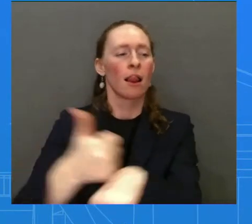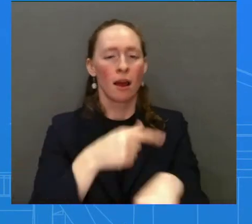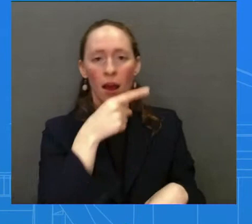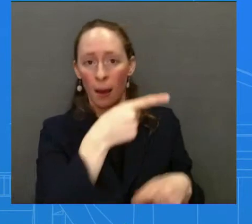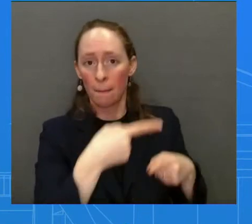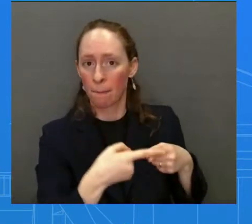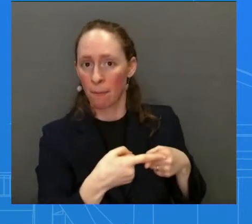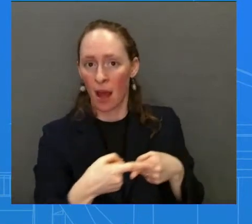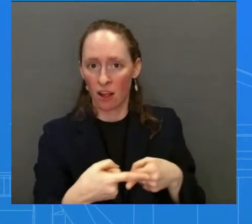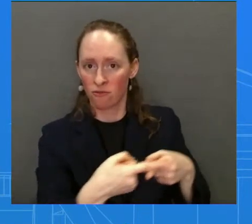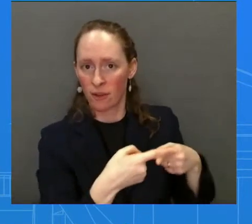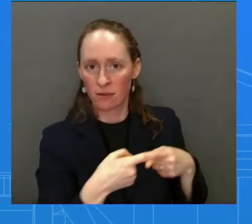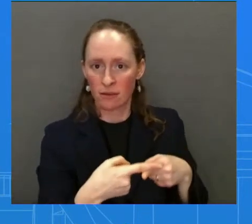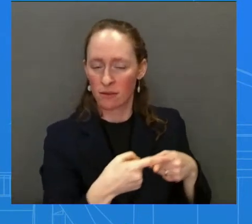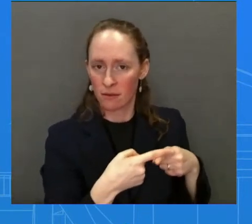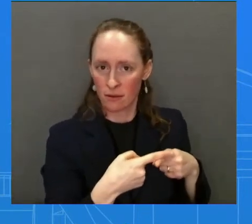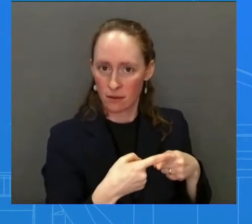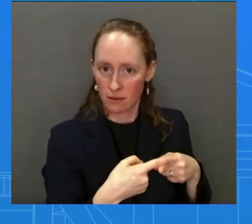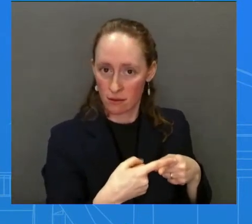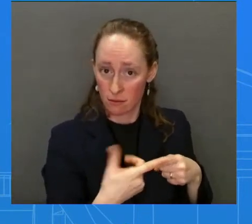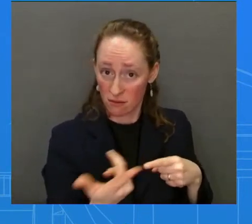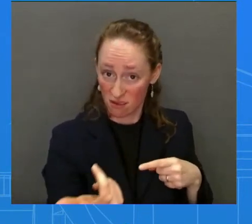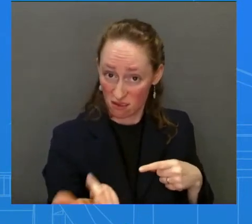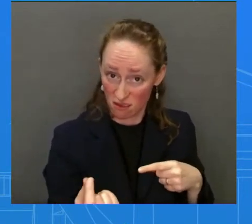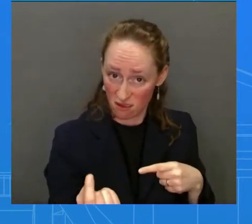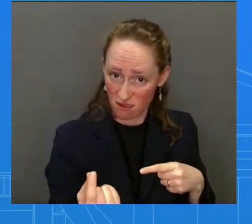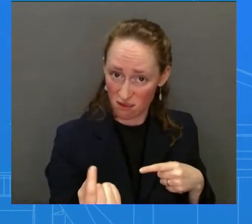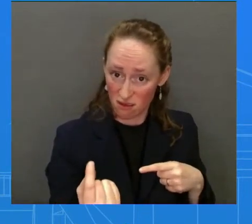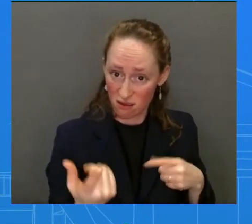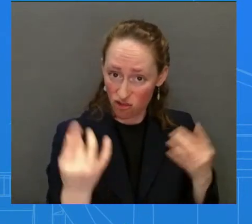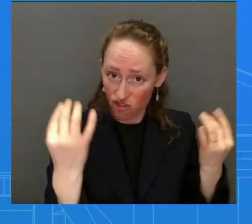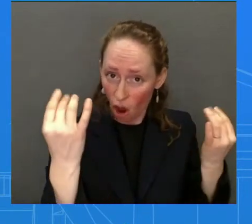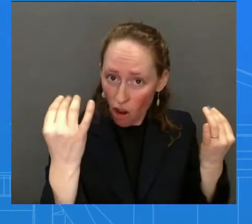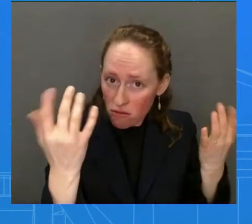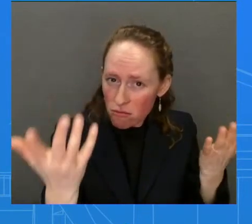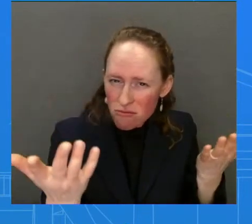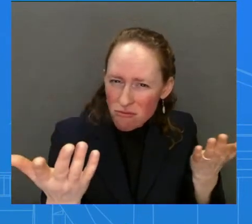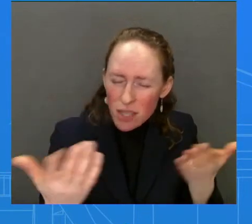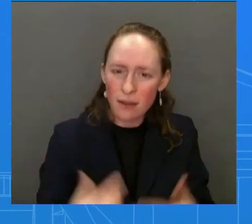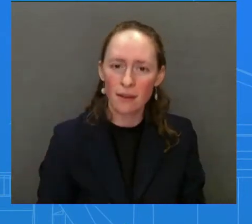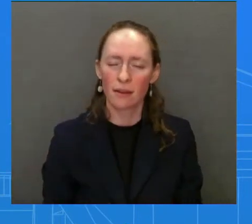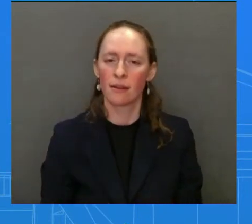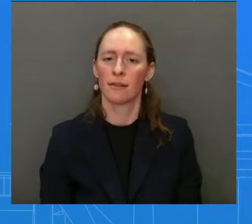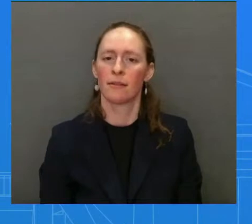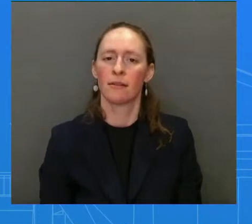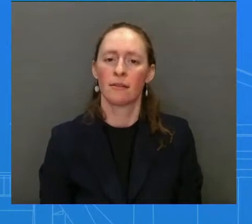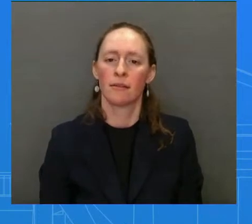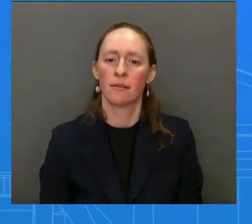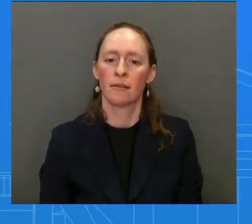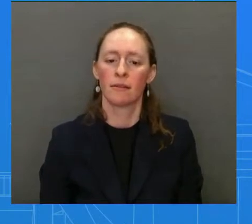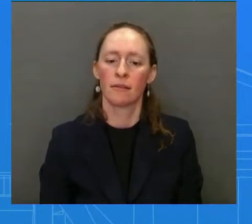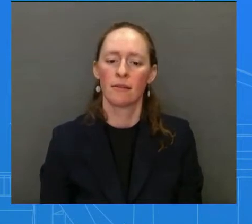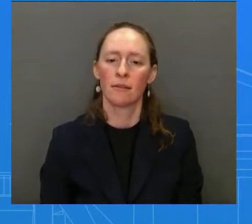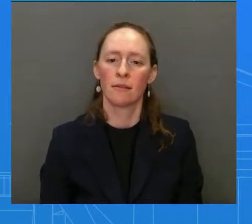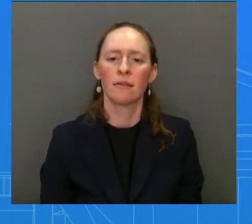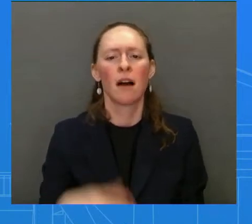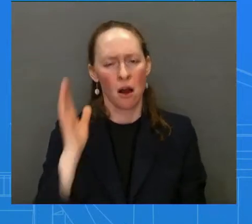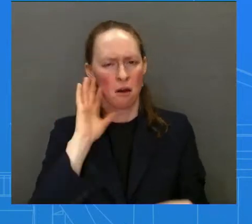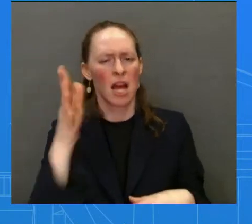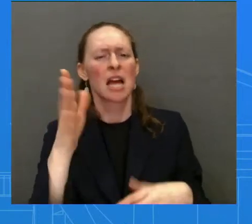to monitor the implications. We have not seen any reason to adjust our own strategic nuclear posture